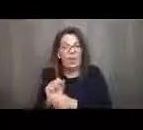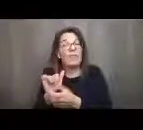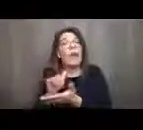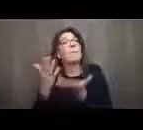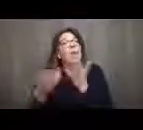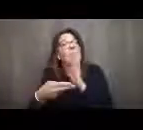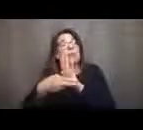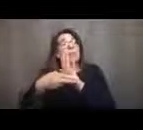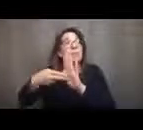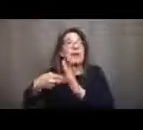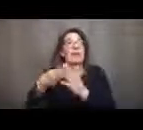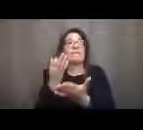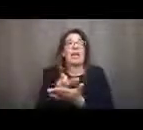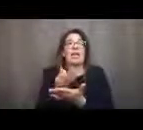as a Financial Conflict of Interest.